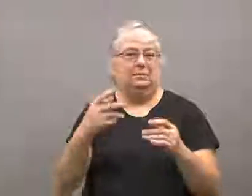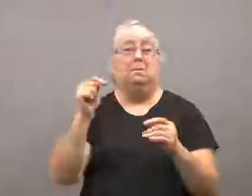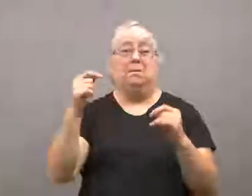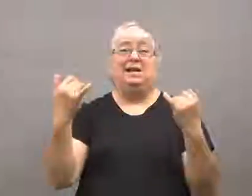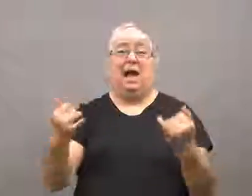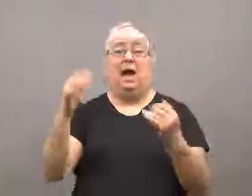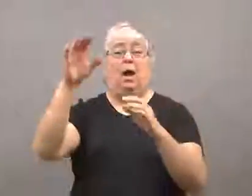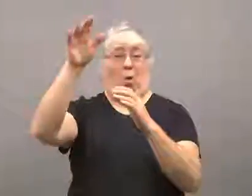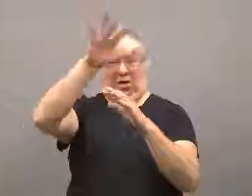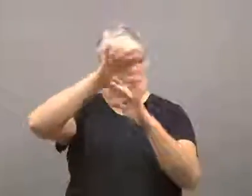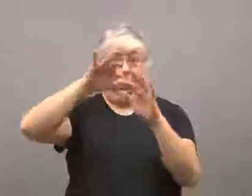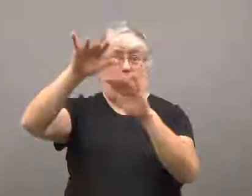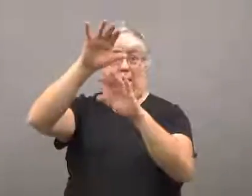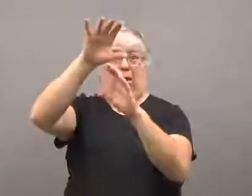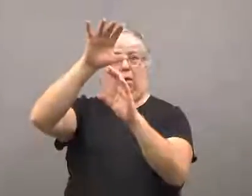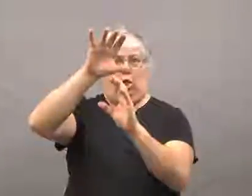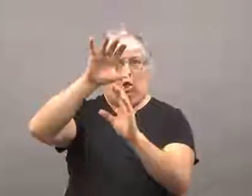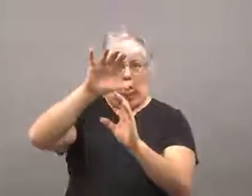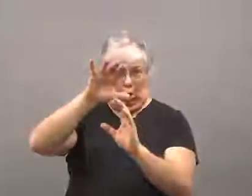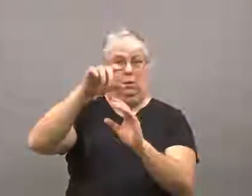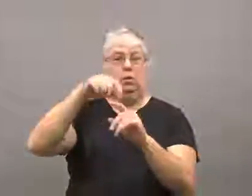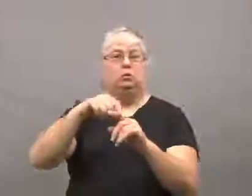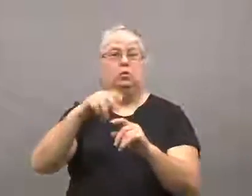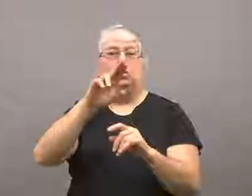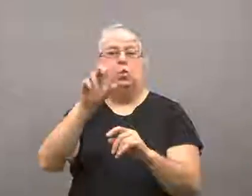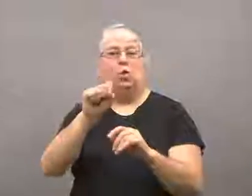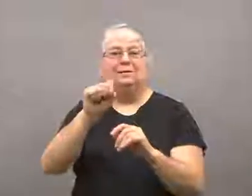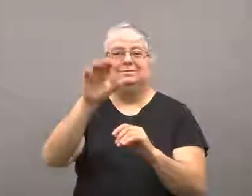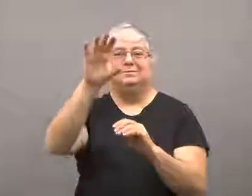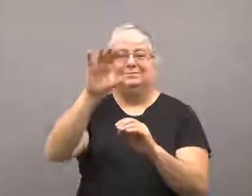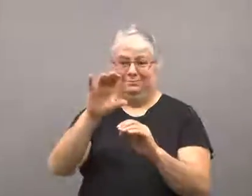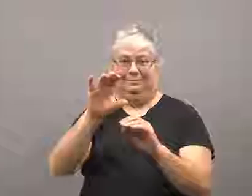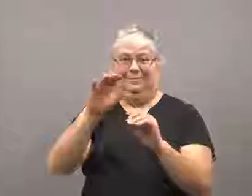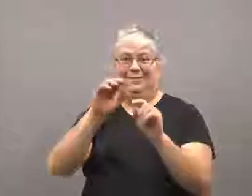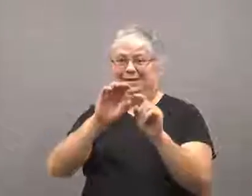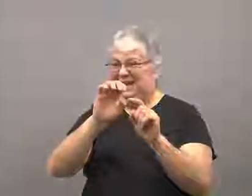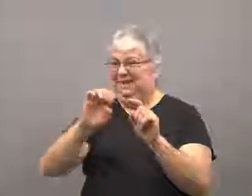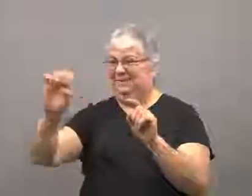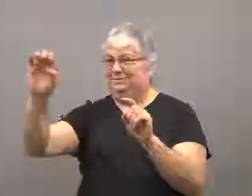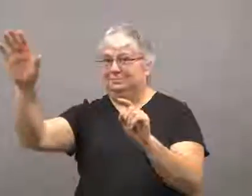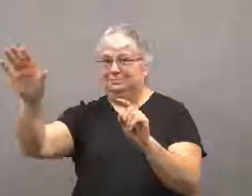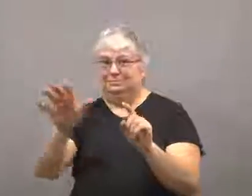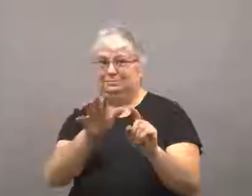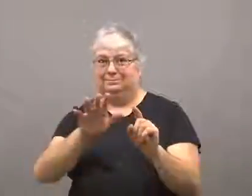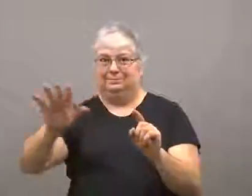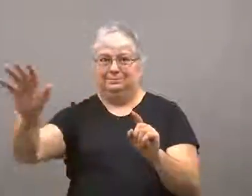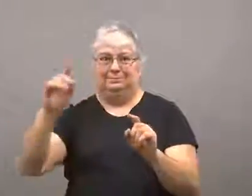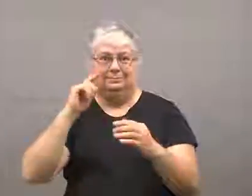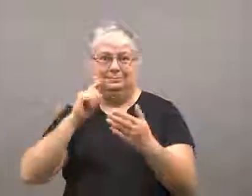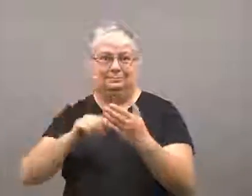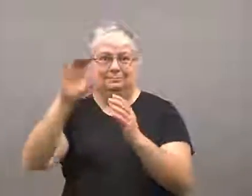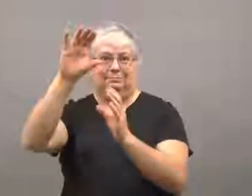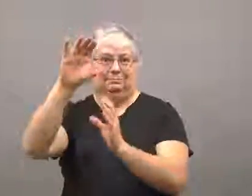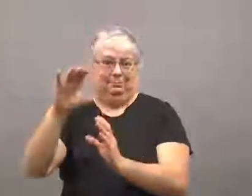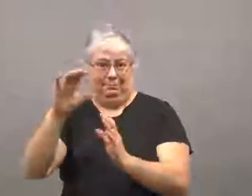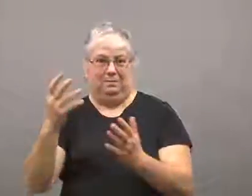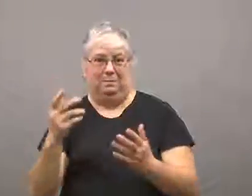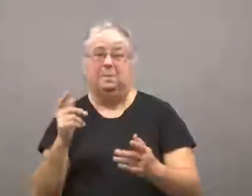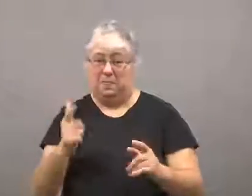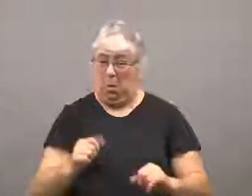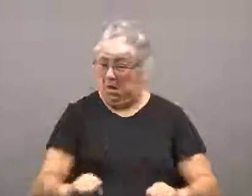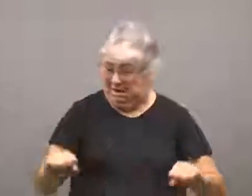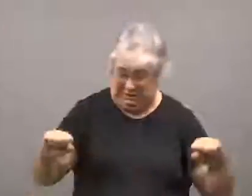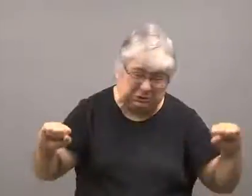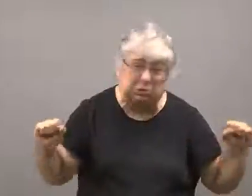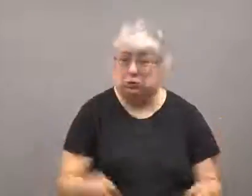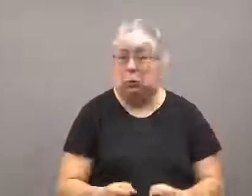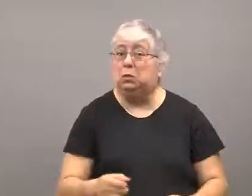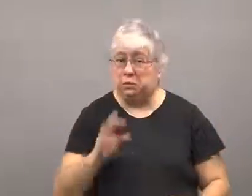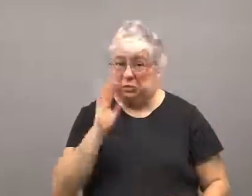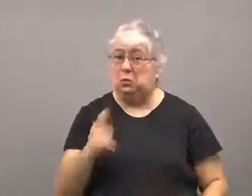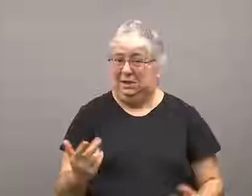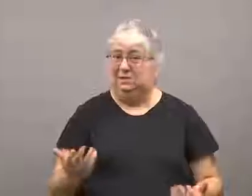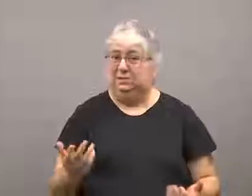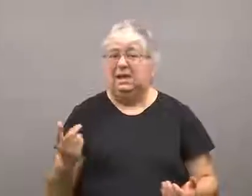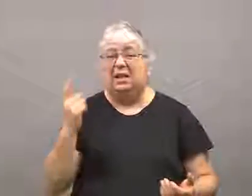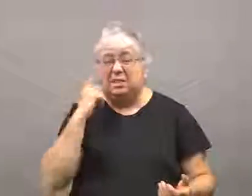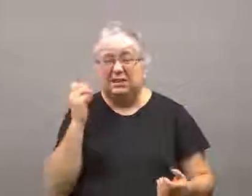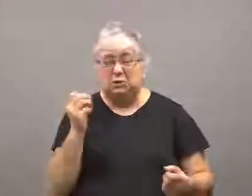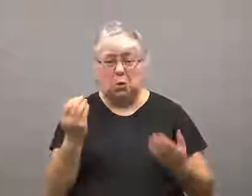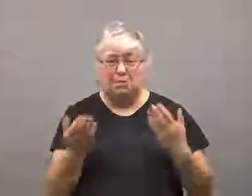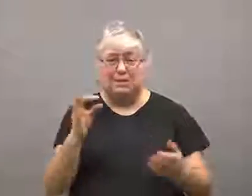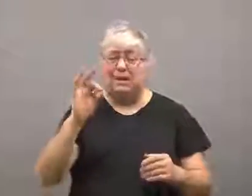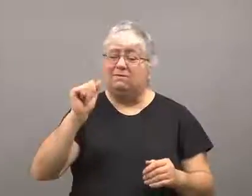This time, it has dropped down low into the eastern part of the United States.